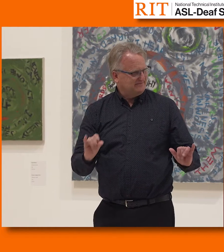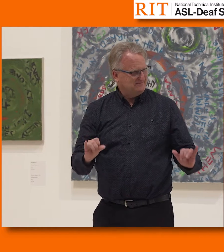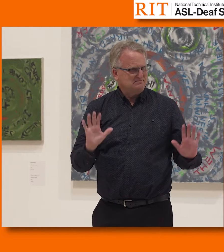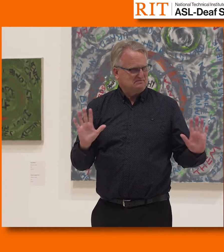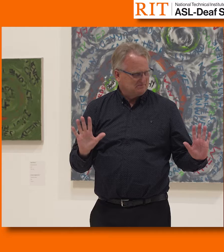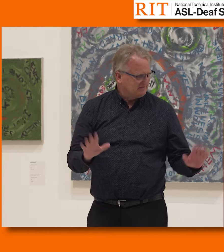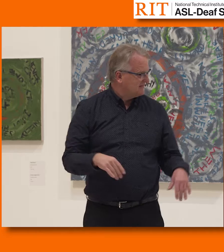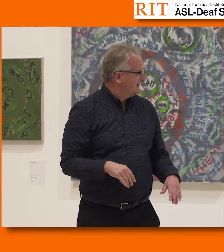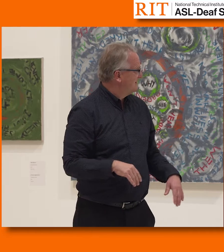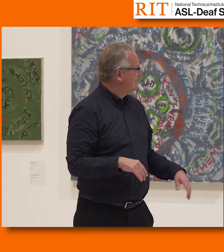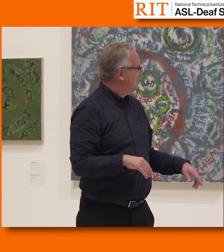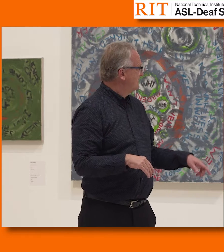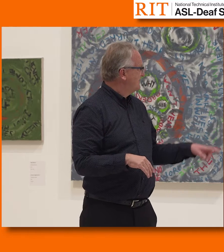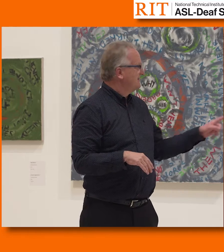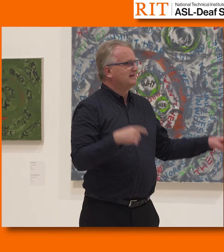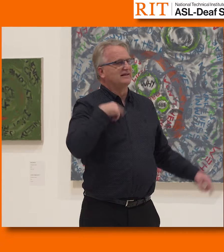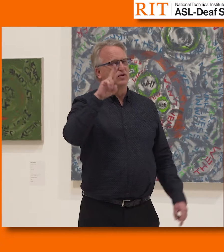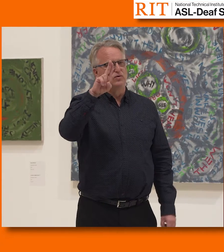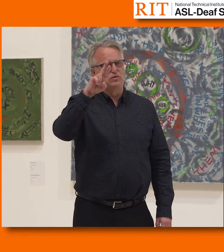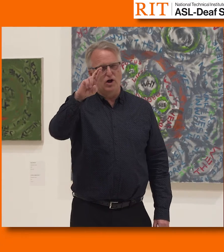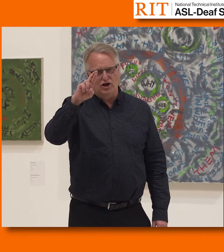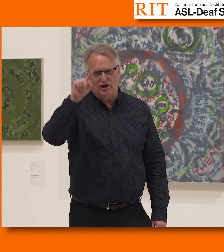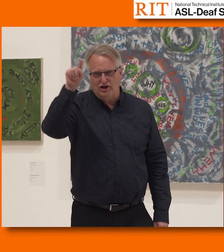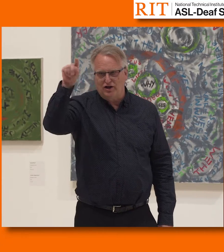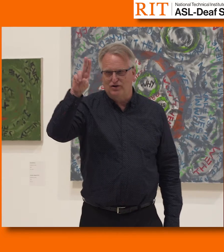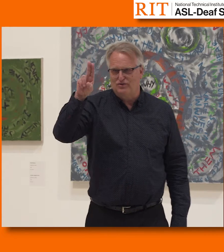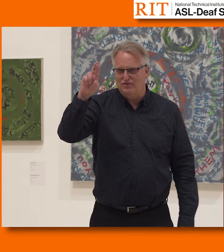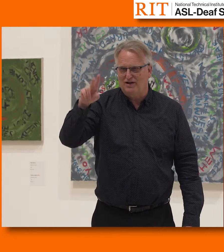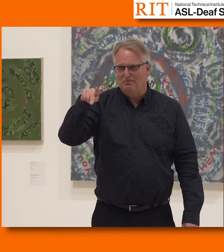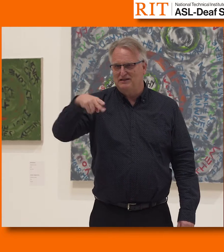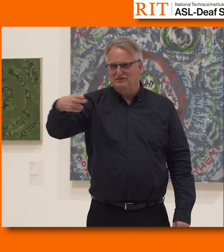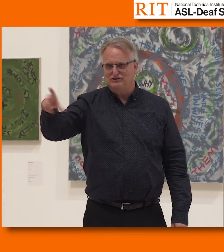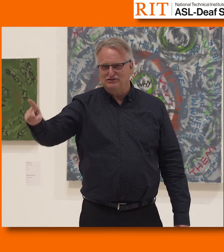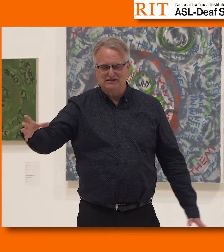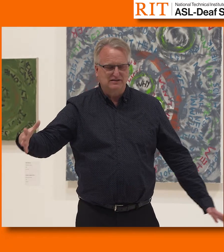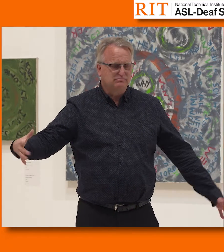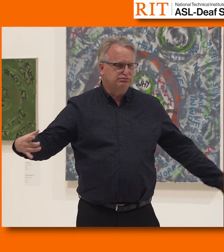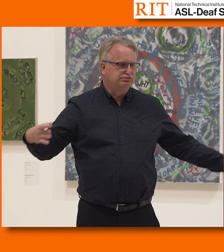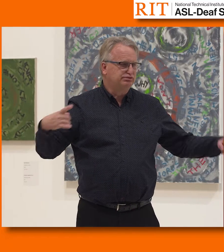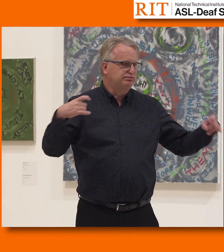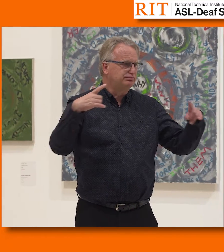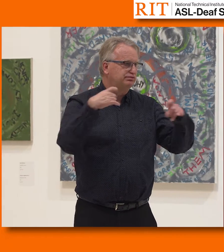And we need to make sure that that's always in mind. Then I went on to U of R